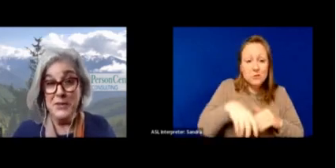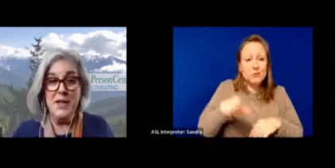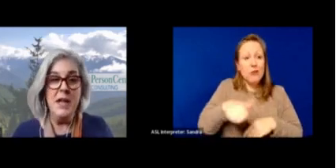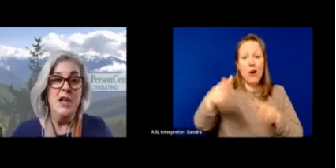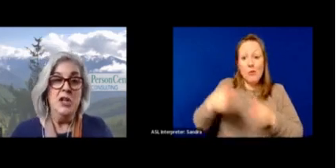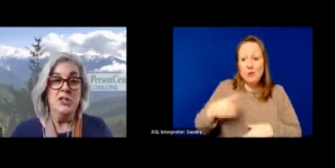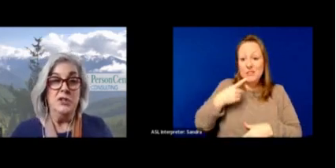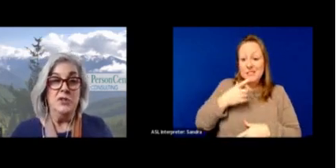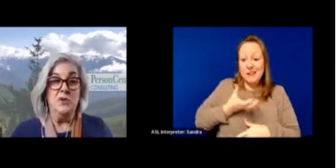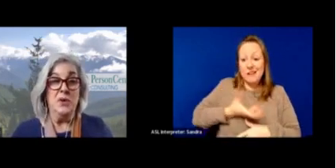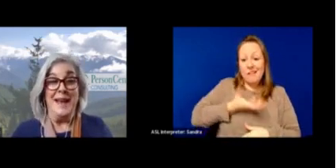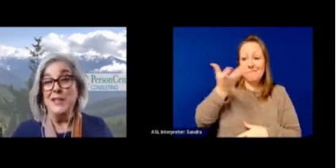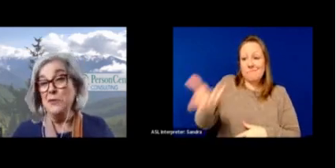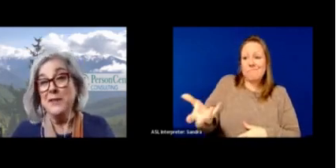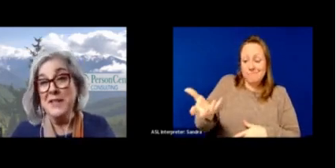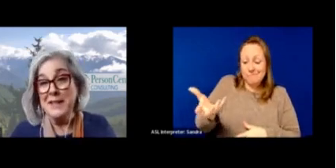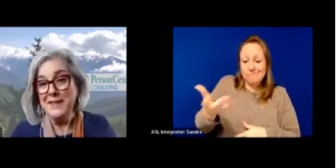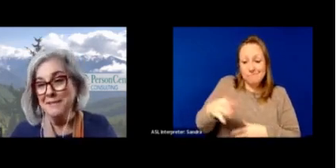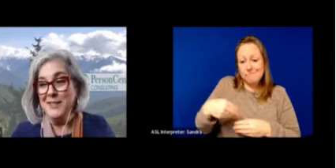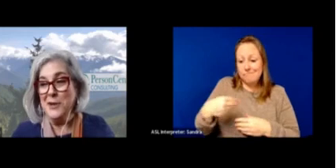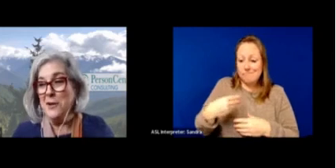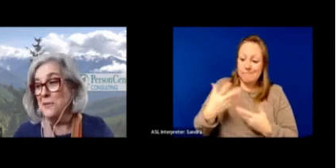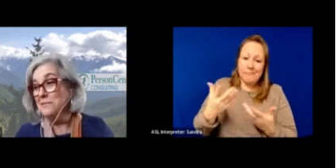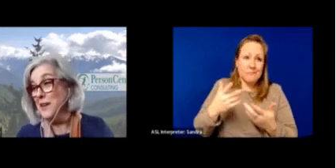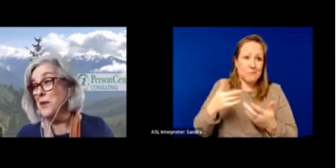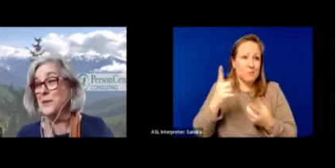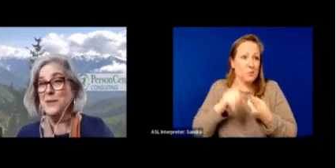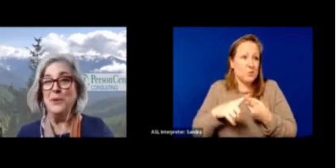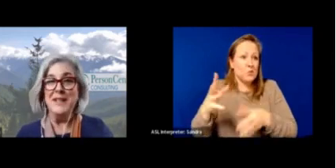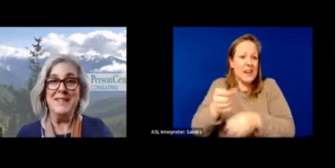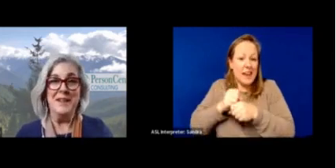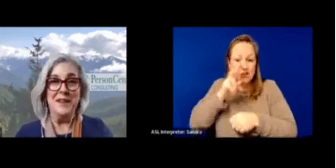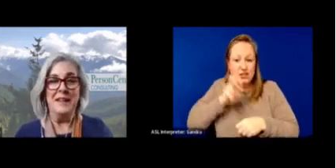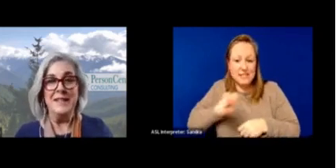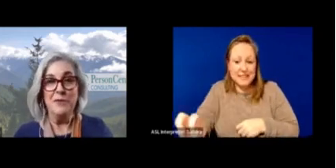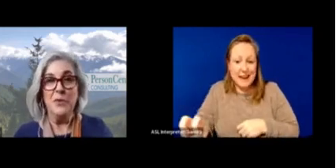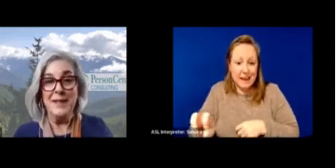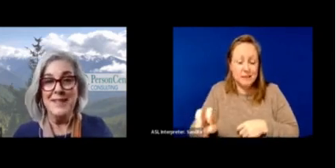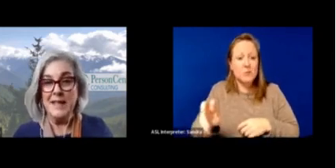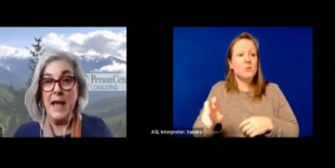rattlesnake. So, you know, those are some pretty significantly different risks, and they pose